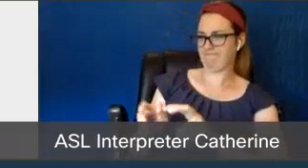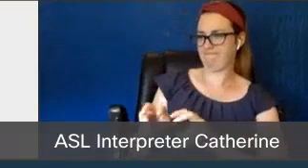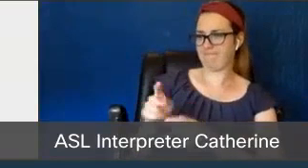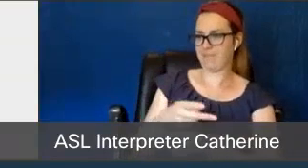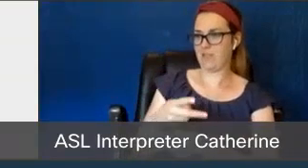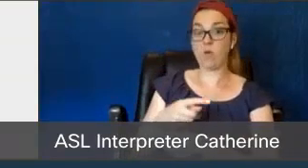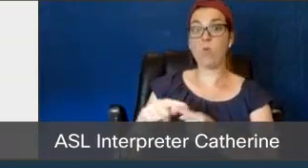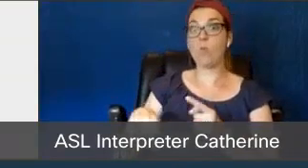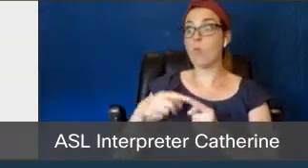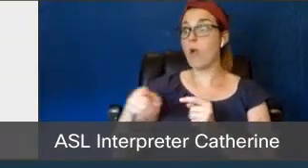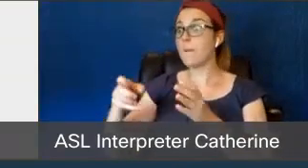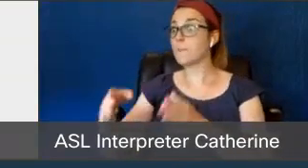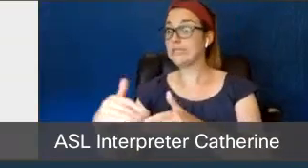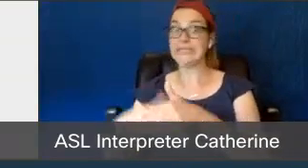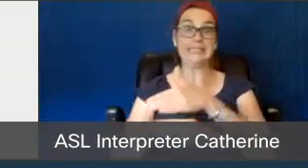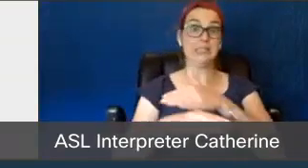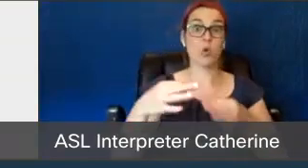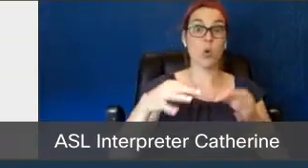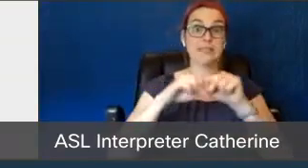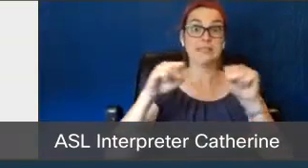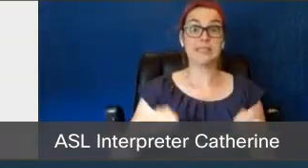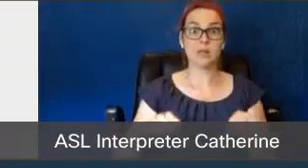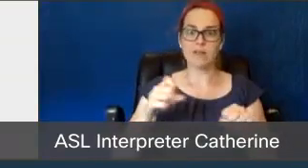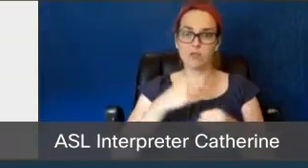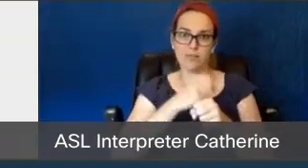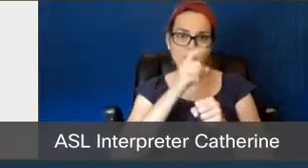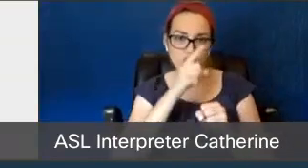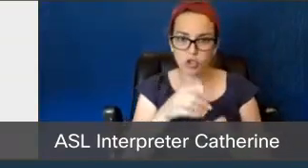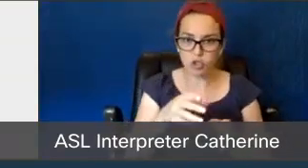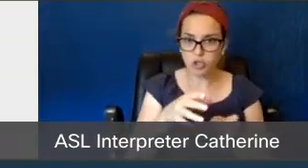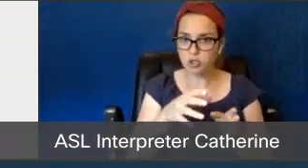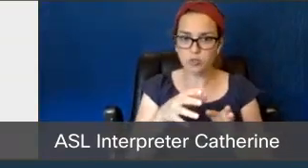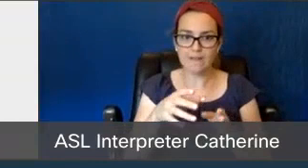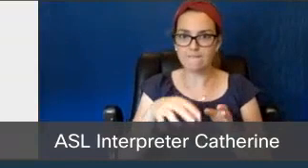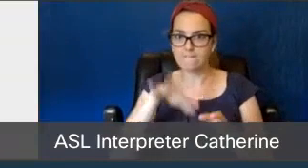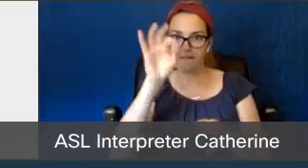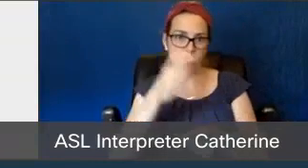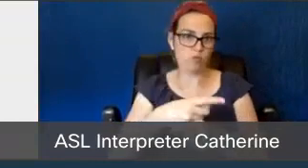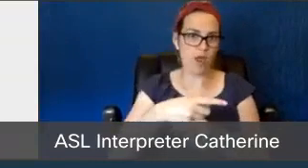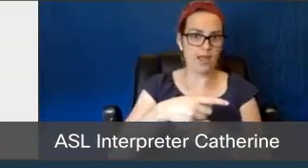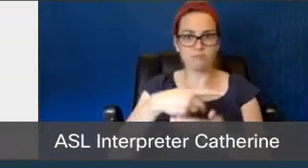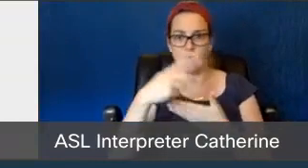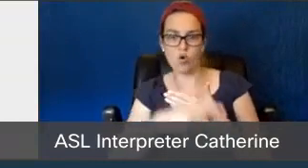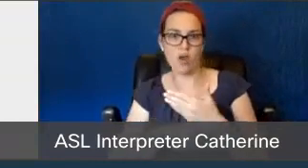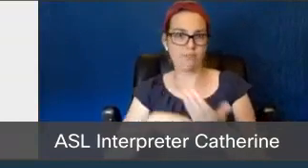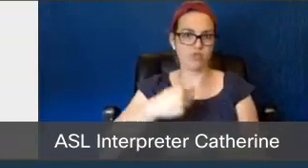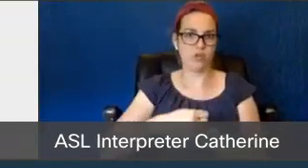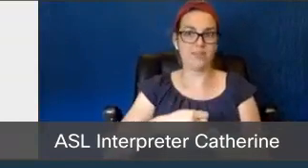these individuals they're diverted into the treatment path. You wanna place them in treatment within 24 to 28 hours,